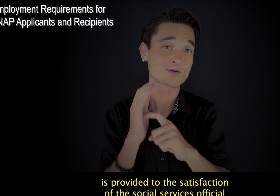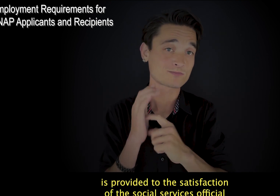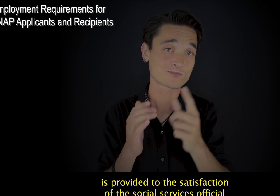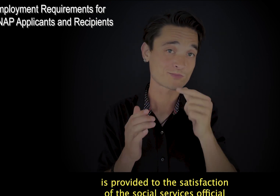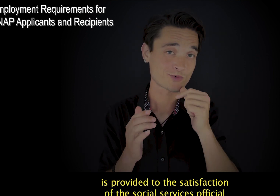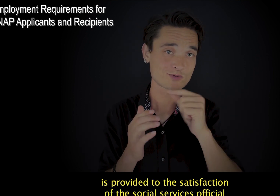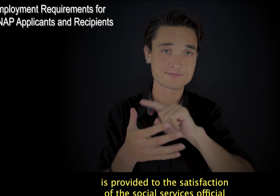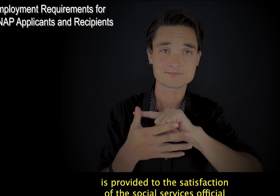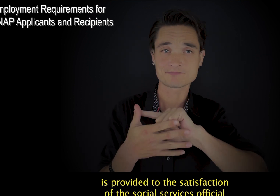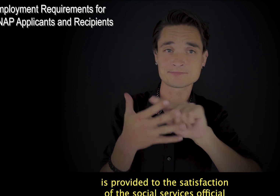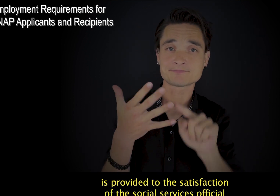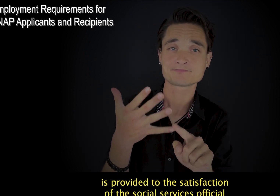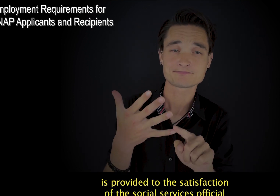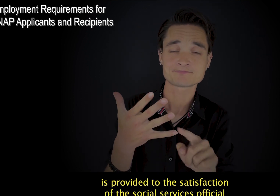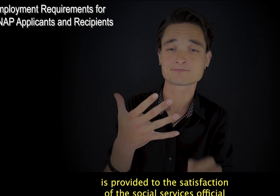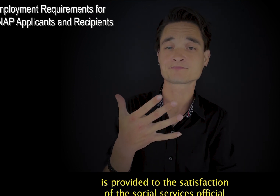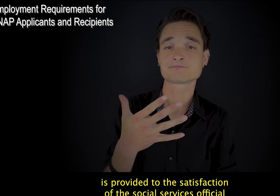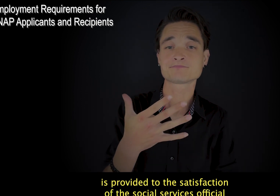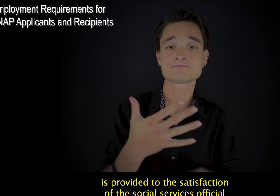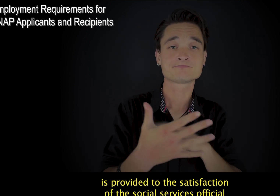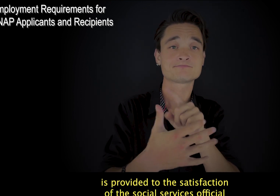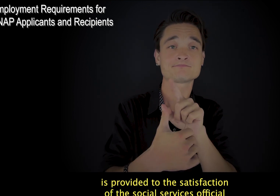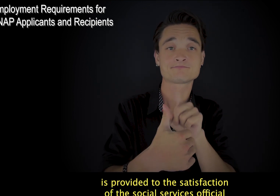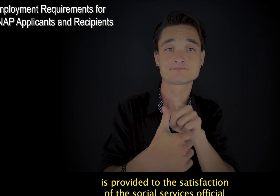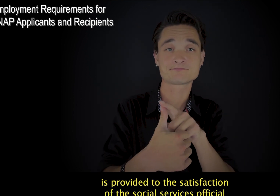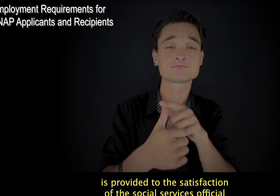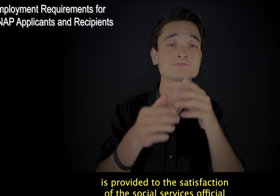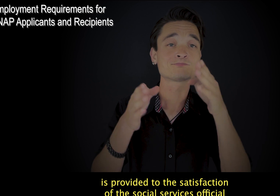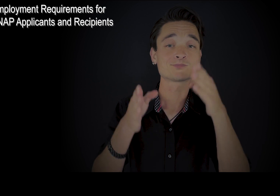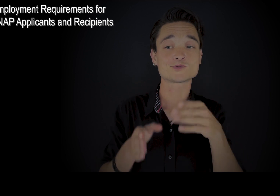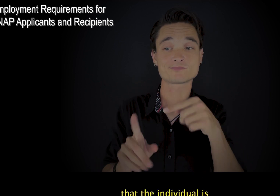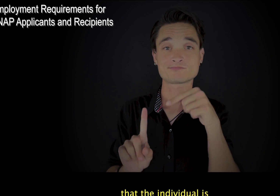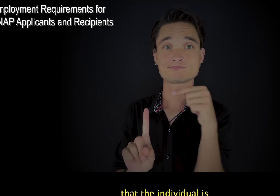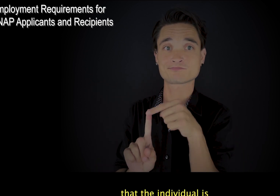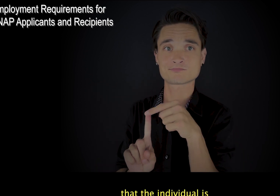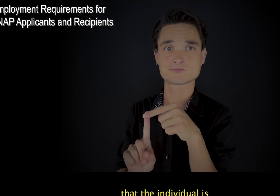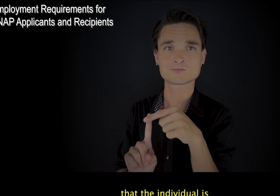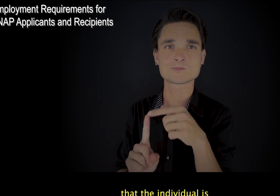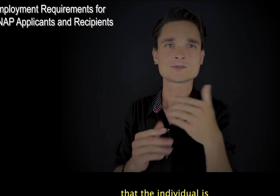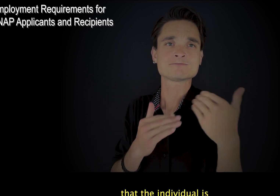is provided to the satisfaction of the social services official that the individual is